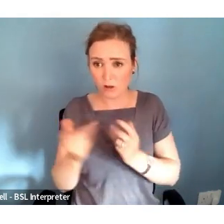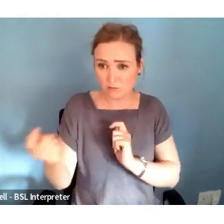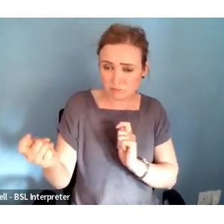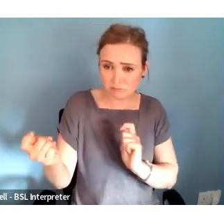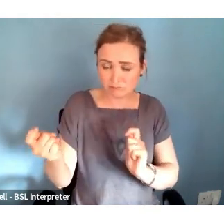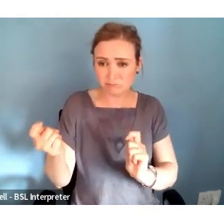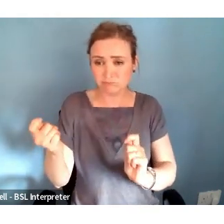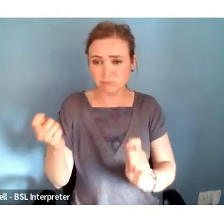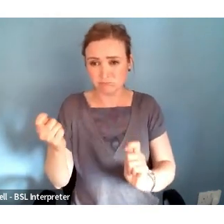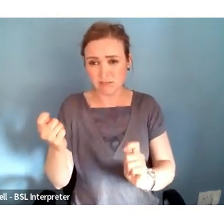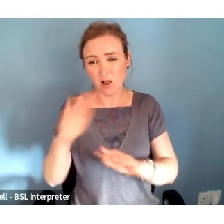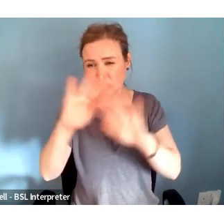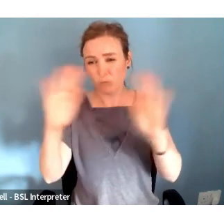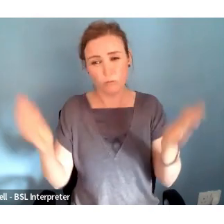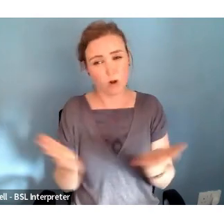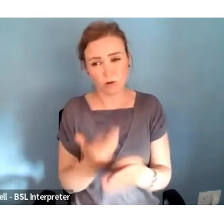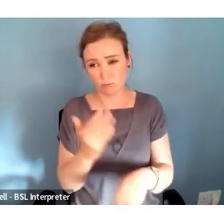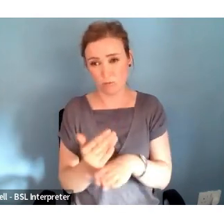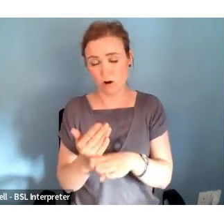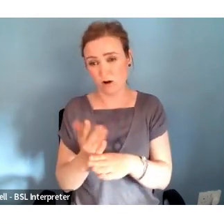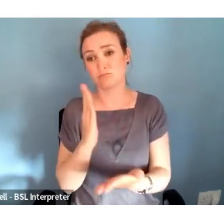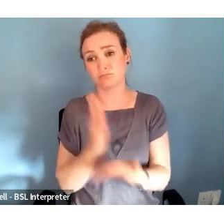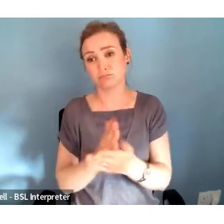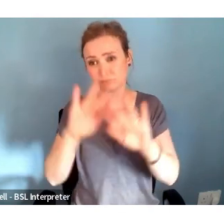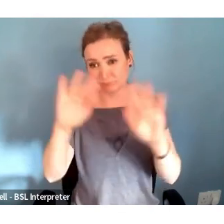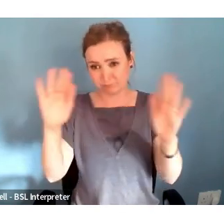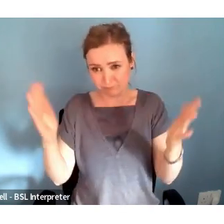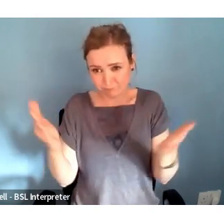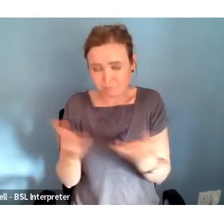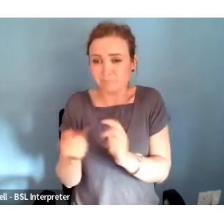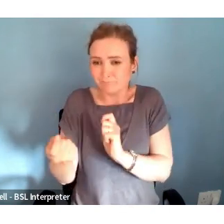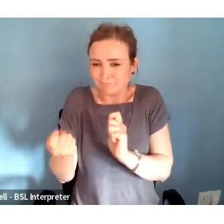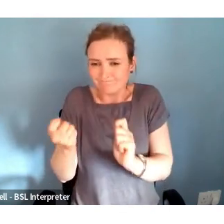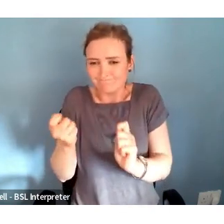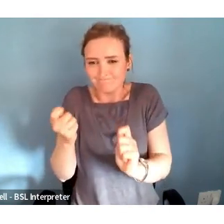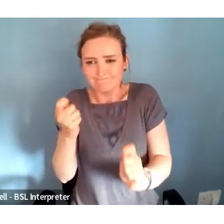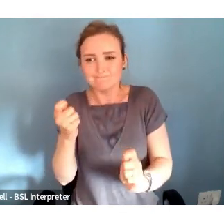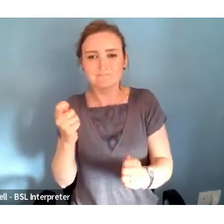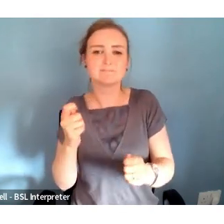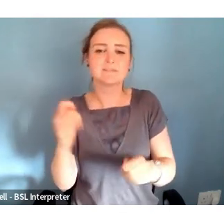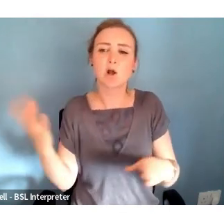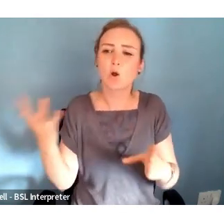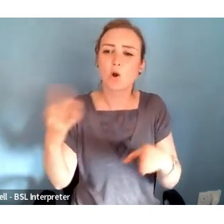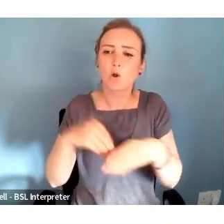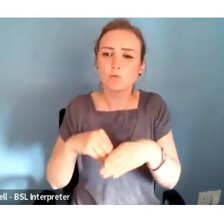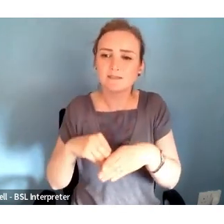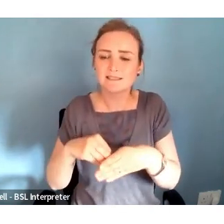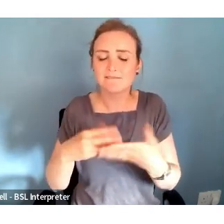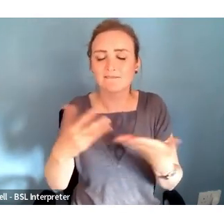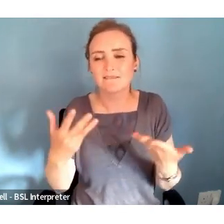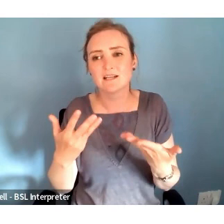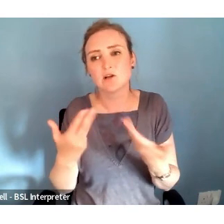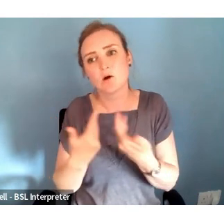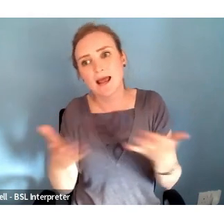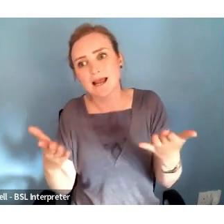do at any time we are happy to do that. So, are there any questions or comments now? That would be